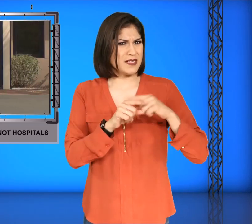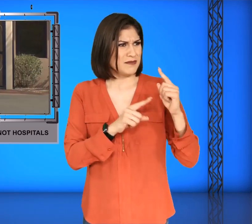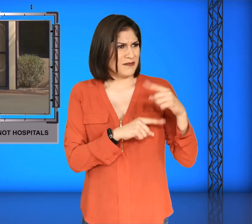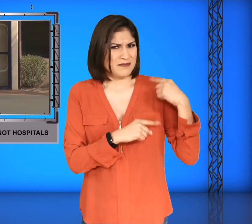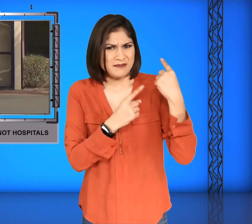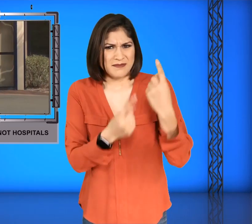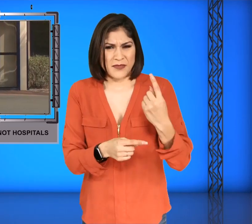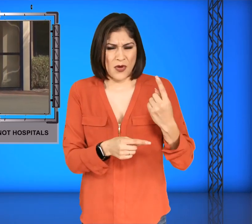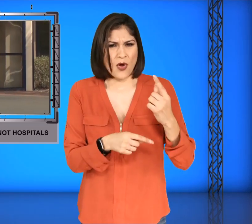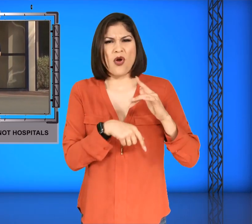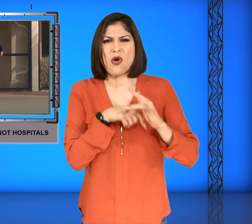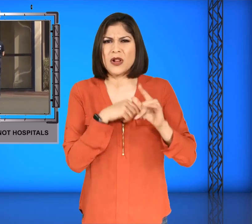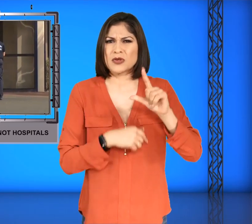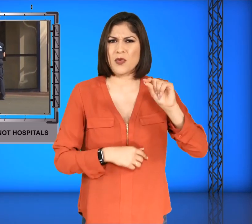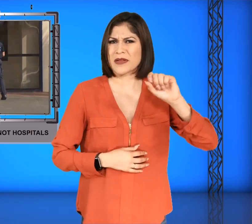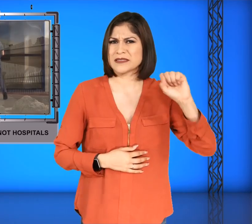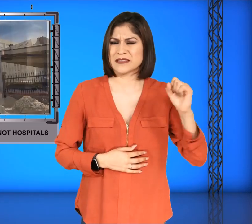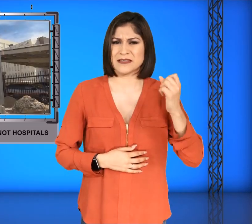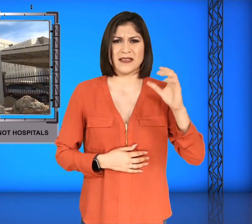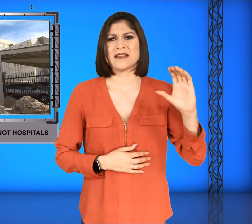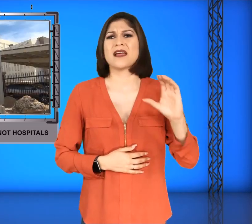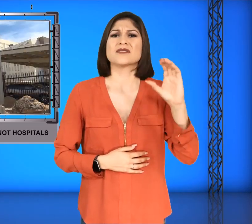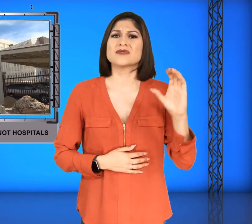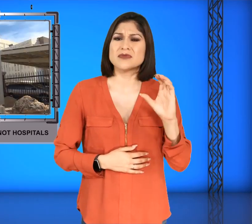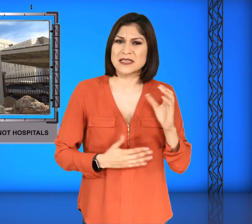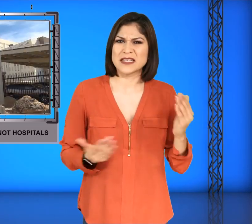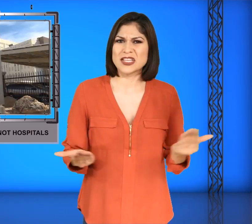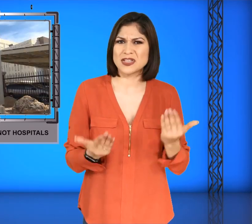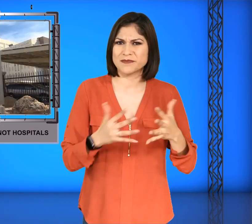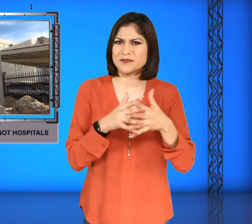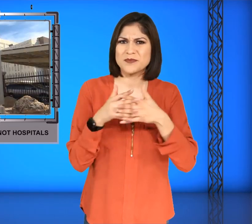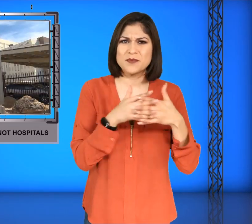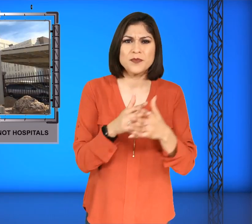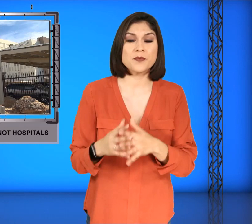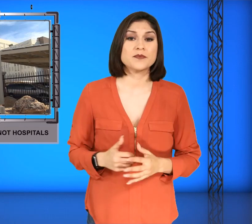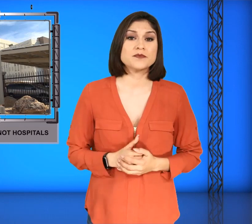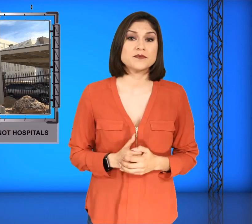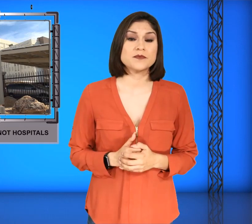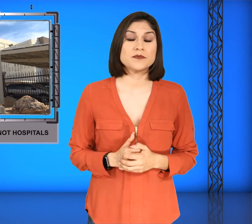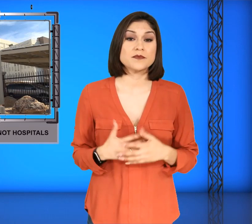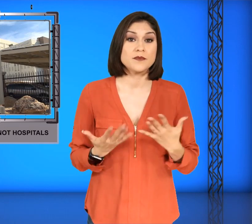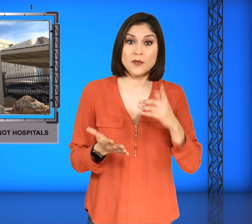This is the first time America has seen that trend since the early 20th century.